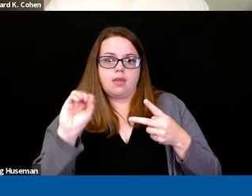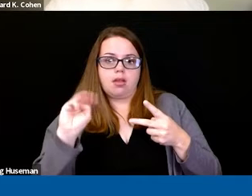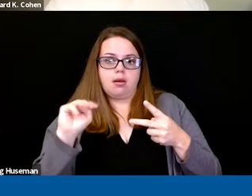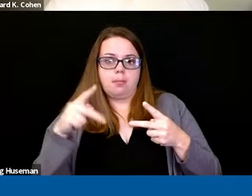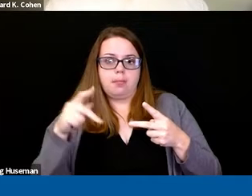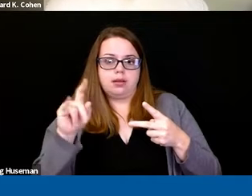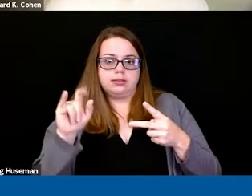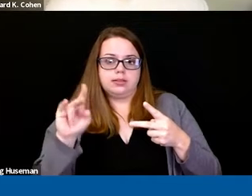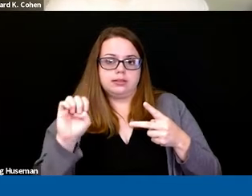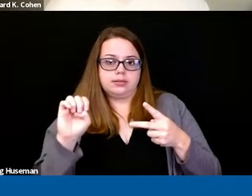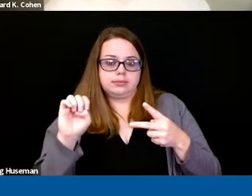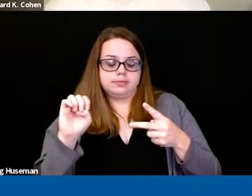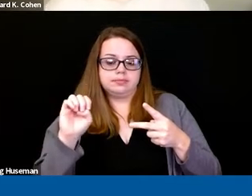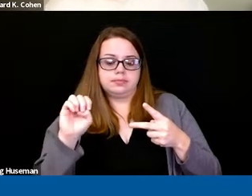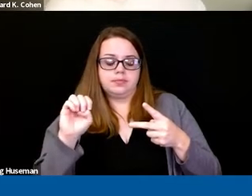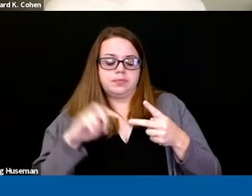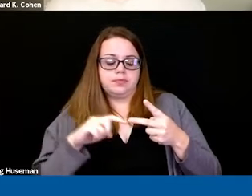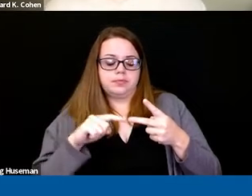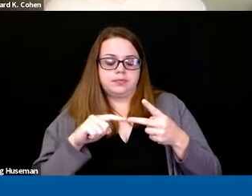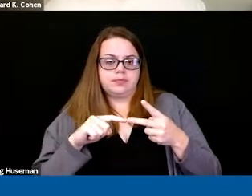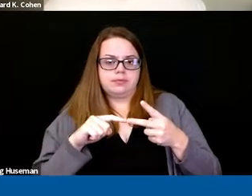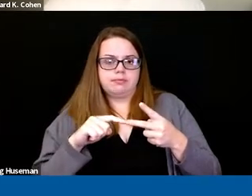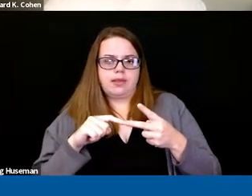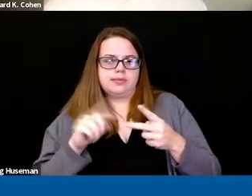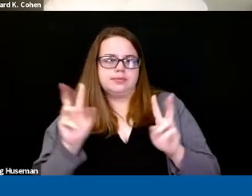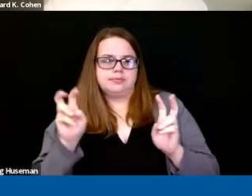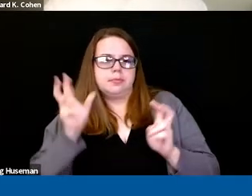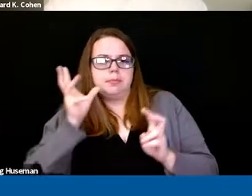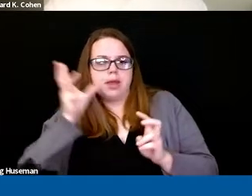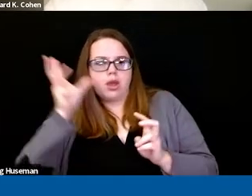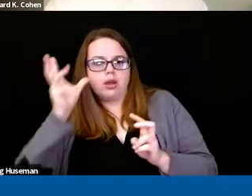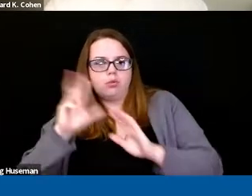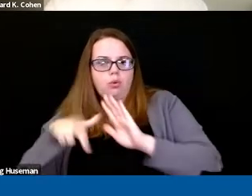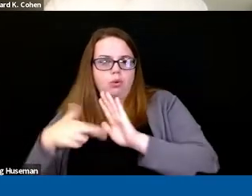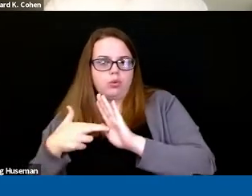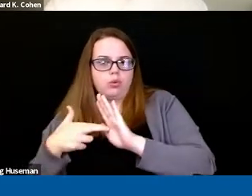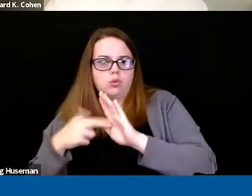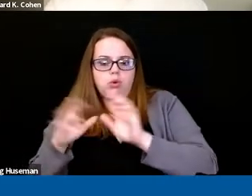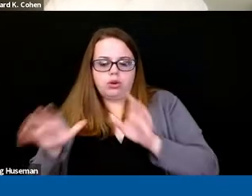The next group are composite widget roles, and these are essentially parent roles or containers for other standalone widget roles.